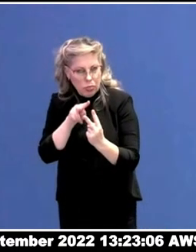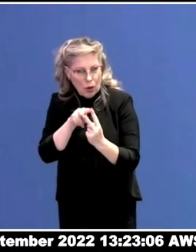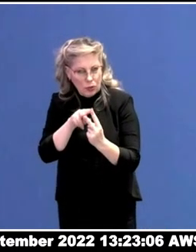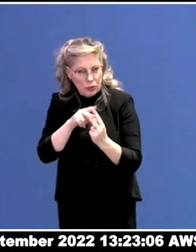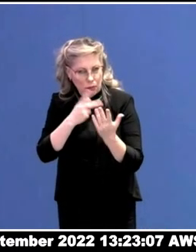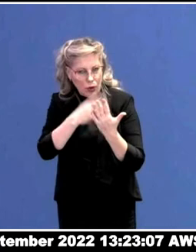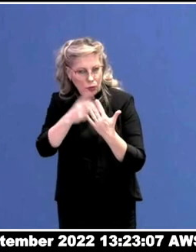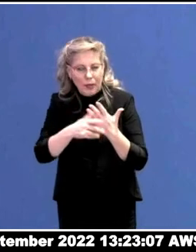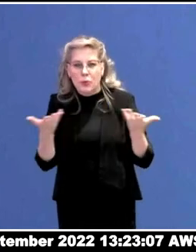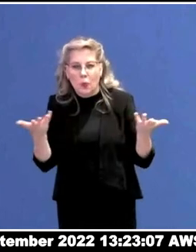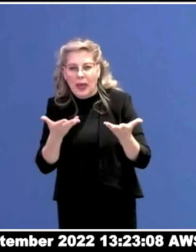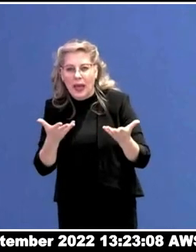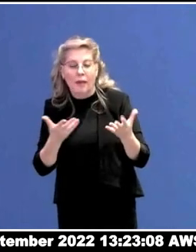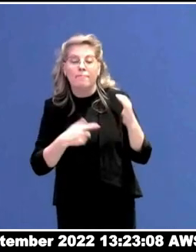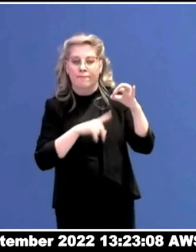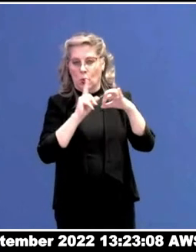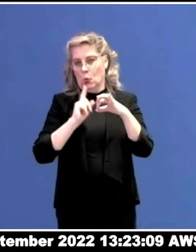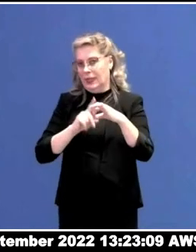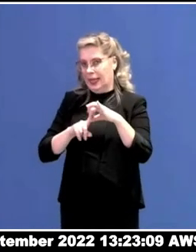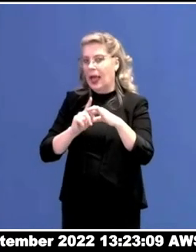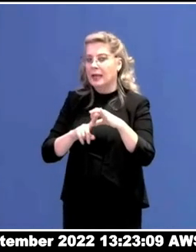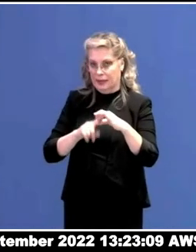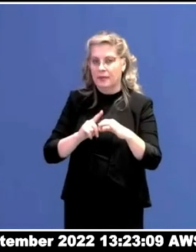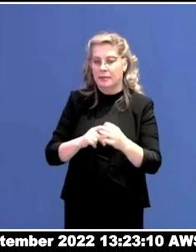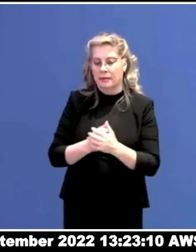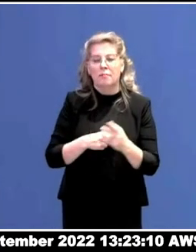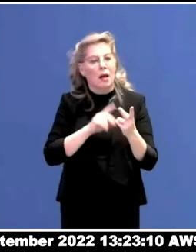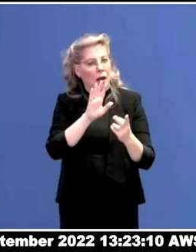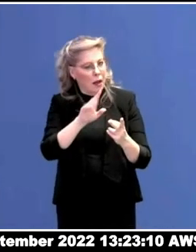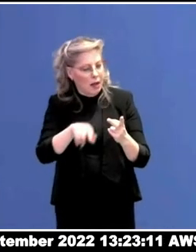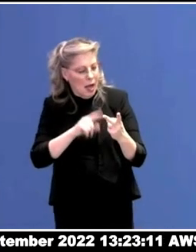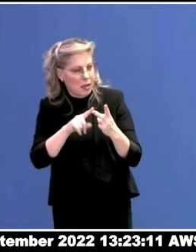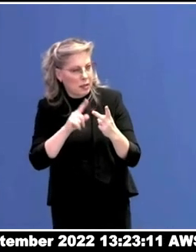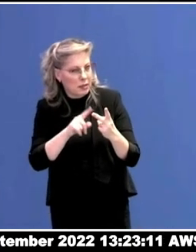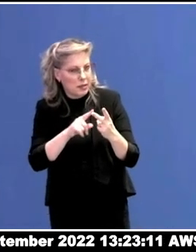And when do you say, in respect to the second program, it was defunded or